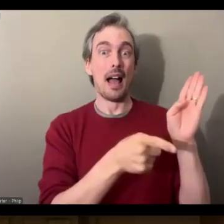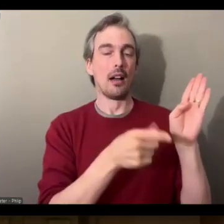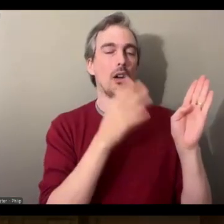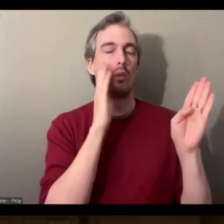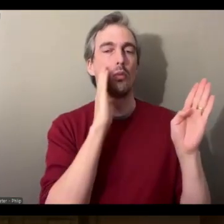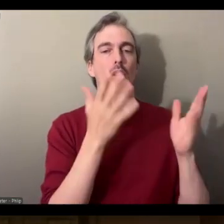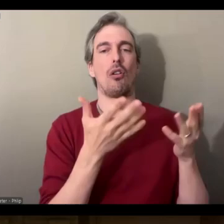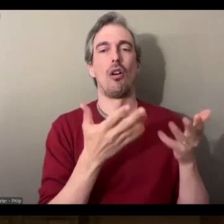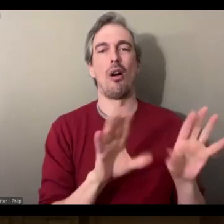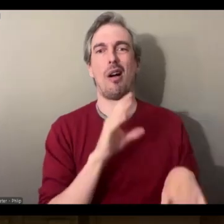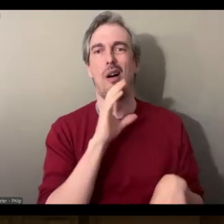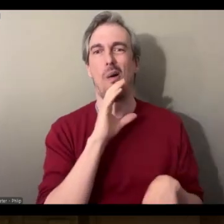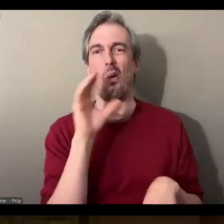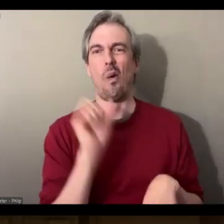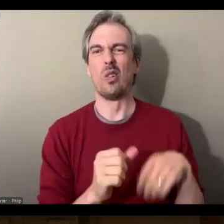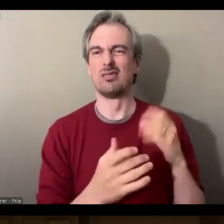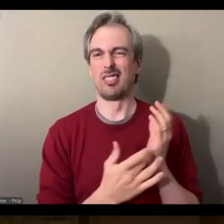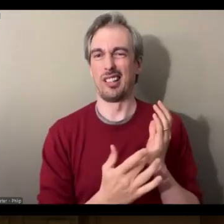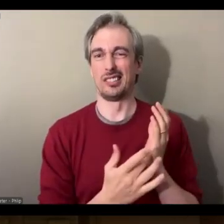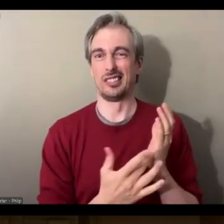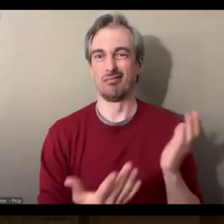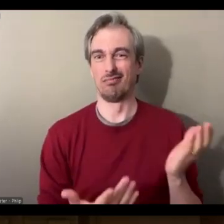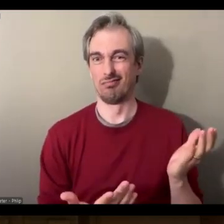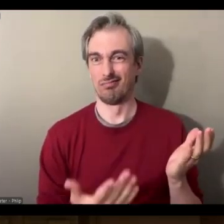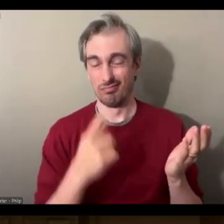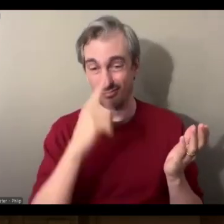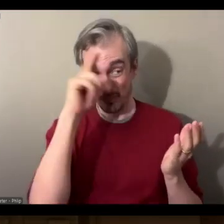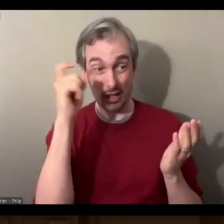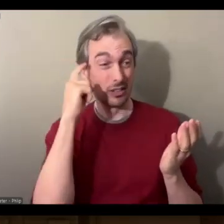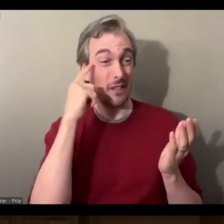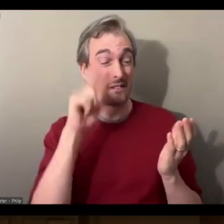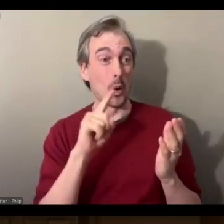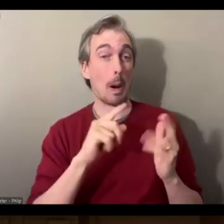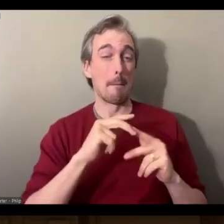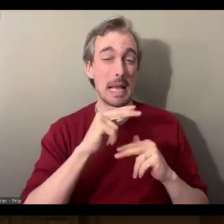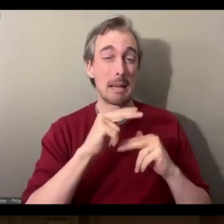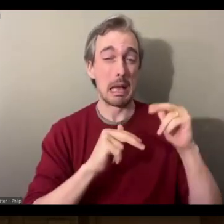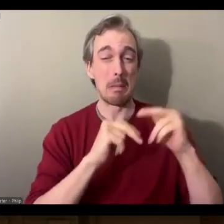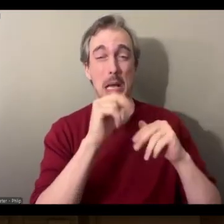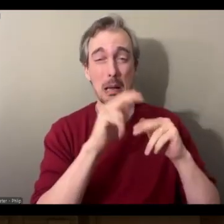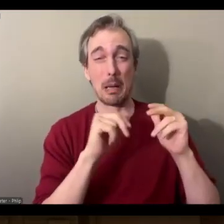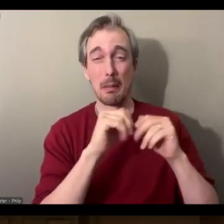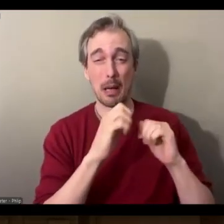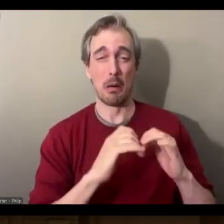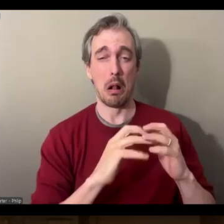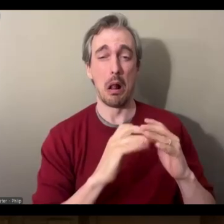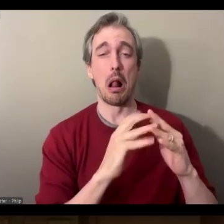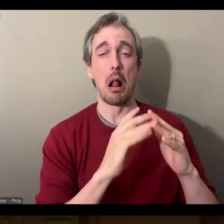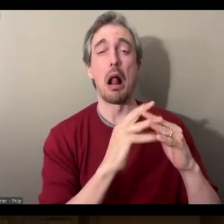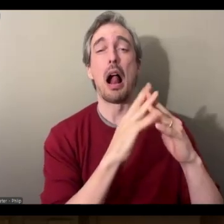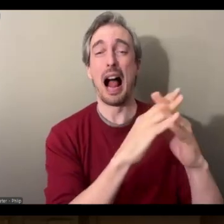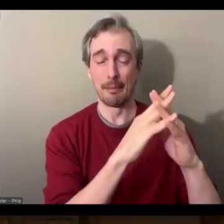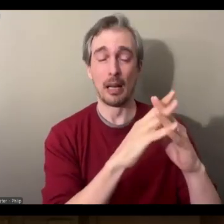for places like ours to open up. So I want you to keep that in mind. As we go through this talk.